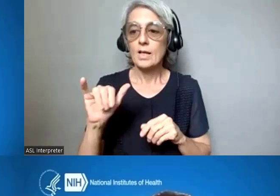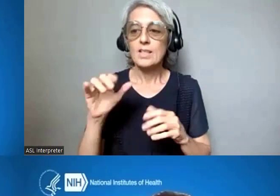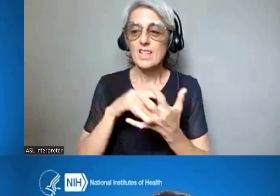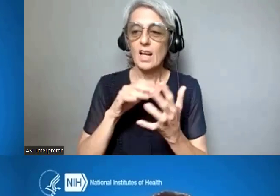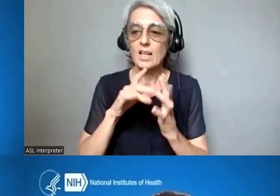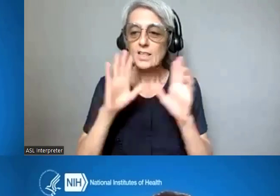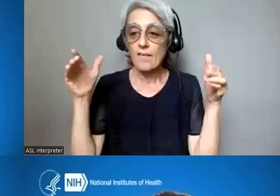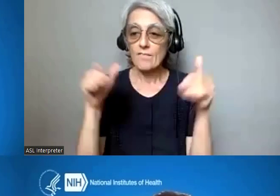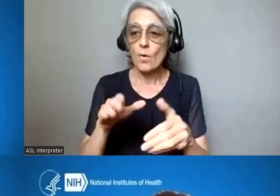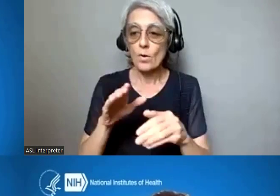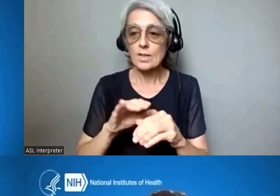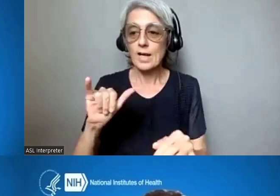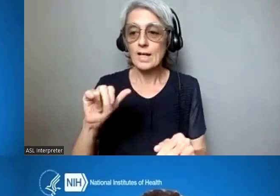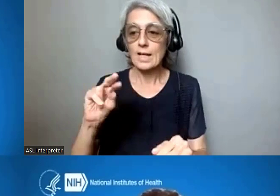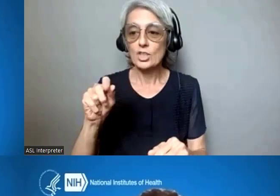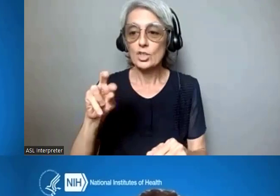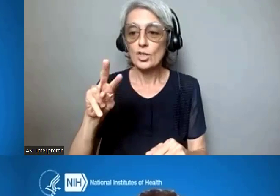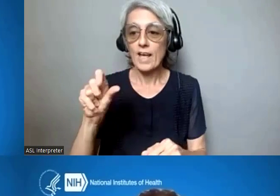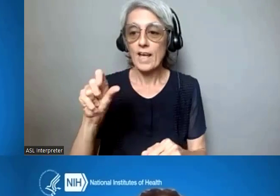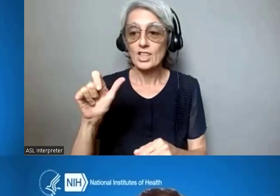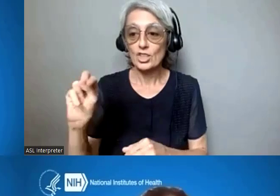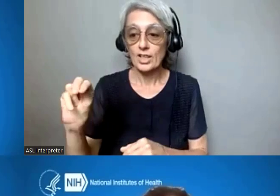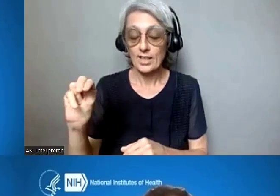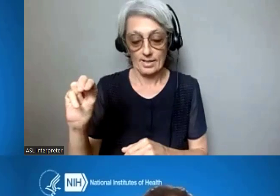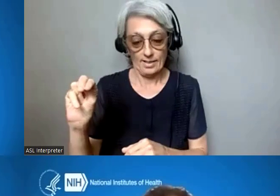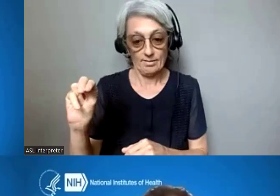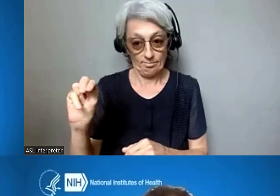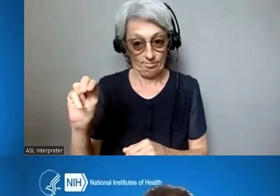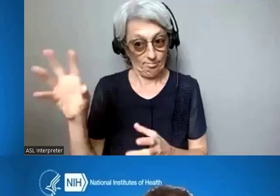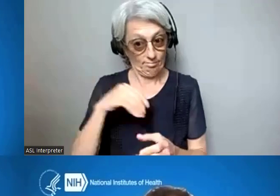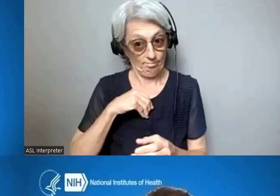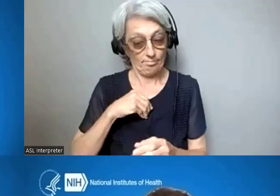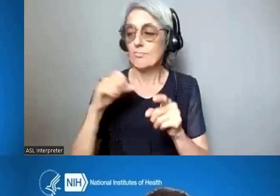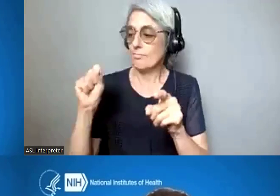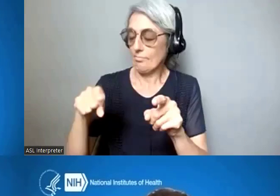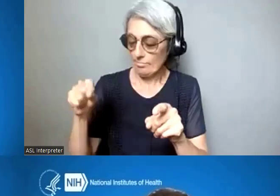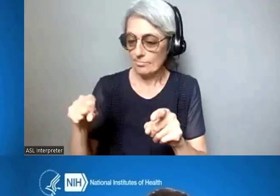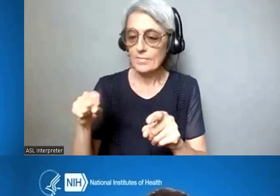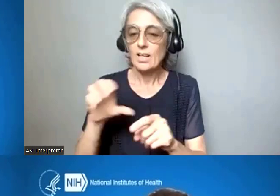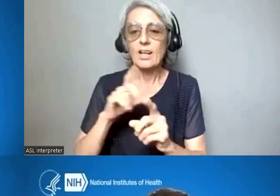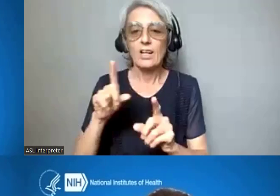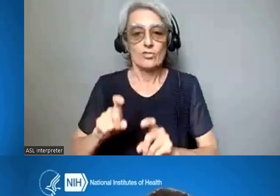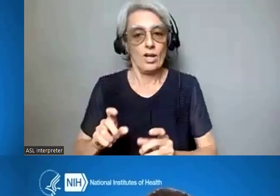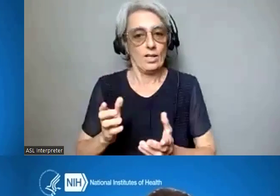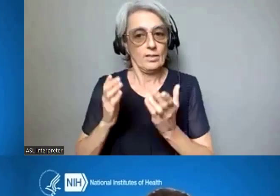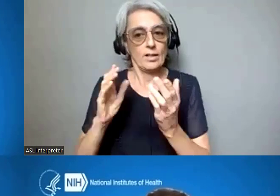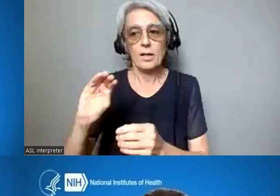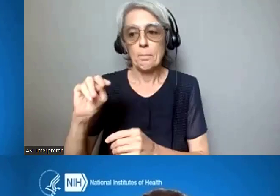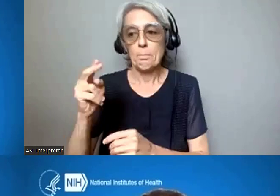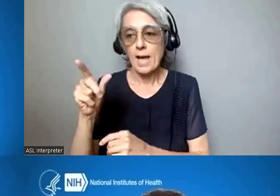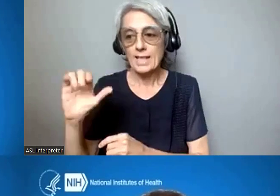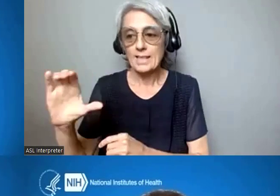Liz Perruccio: Yes. Clinical trails proposing mechanistic and/or low, minimal risk studies are accepted.